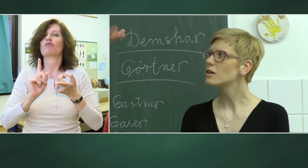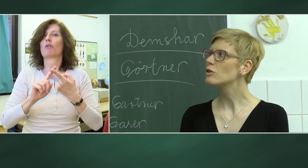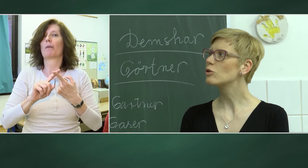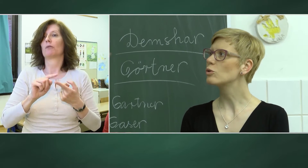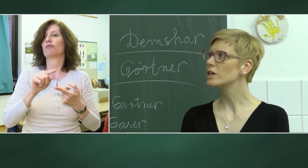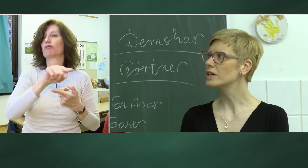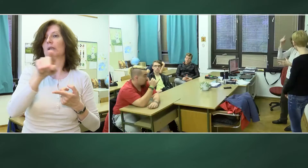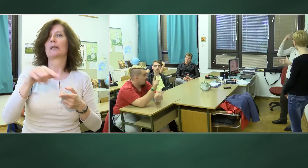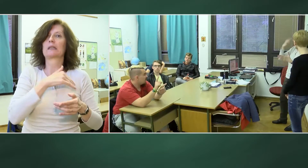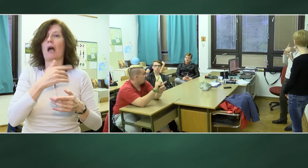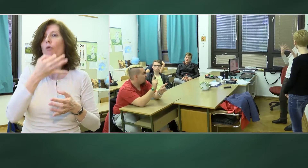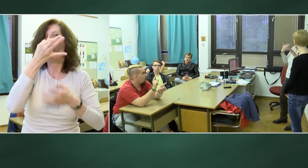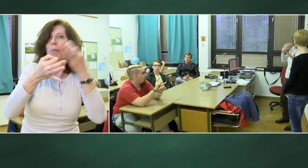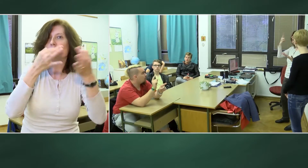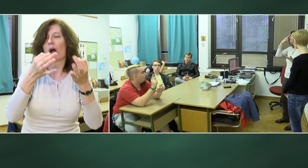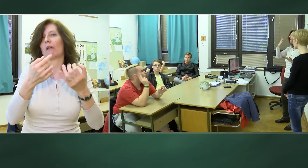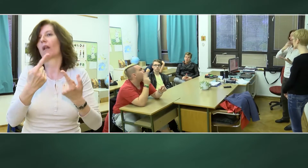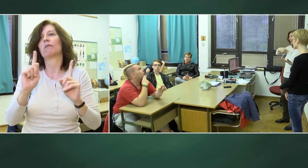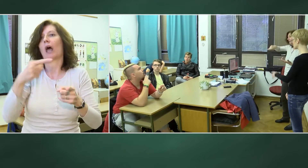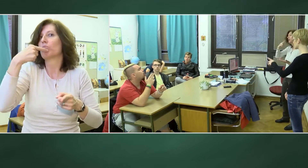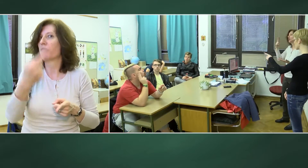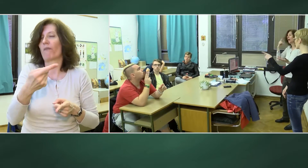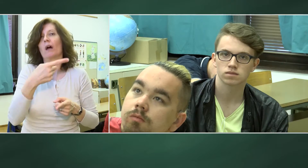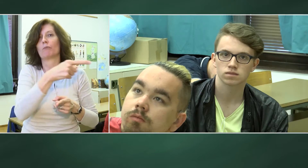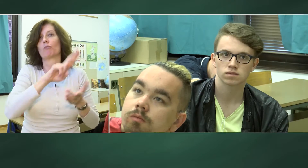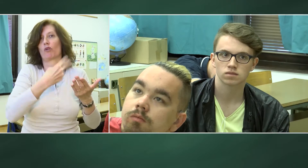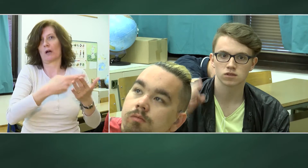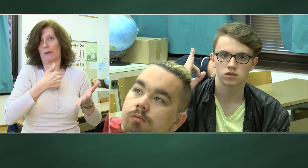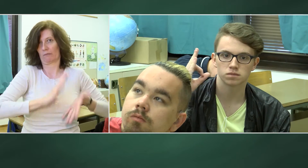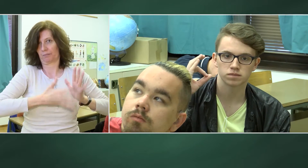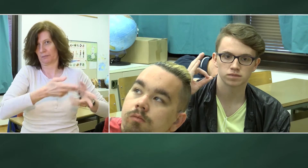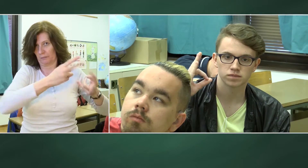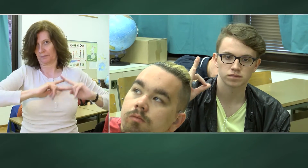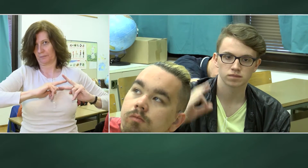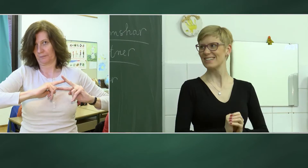and what students say and ask into sign language.